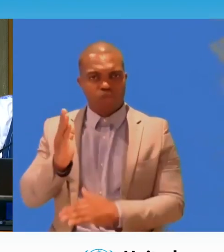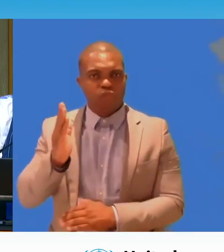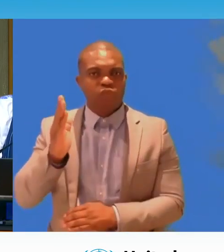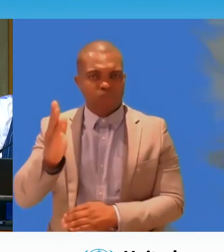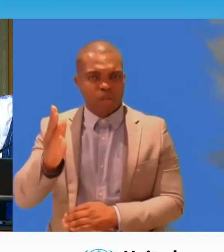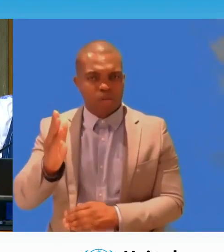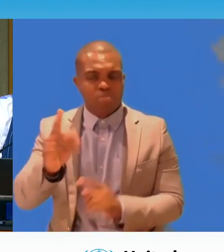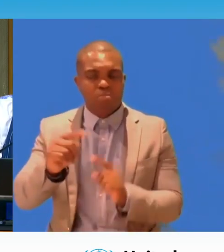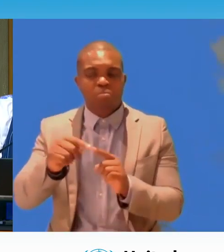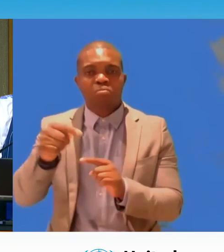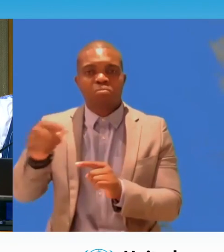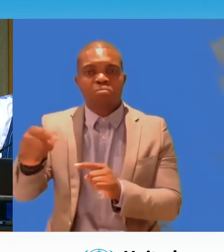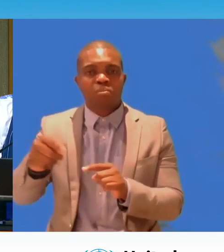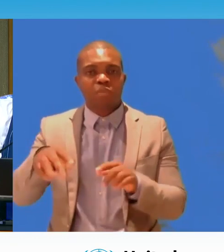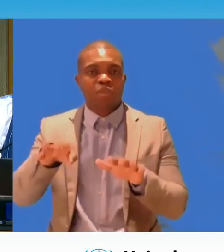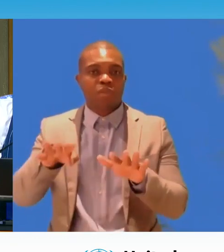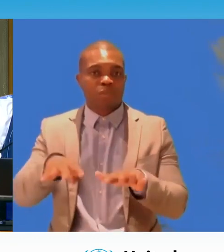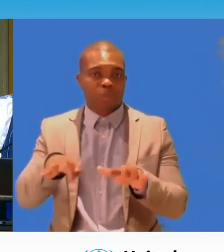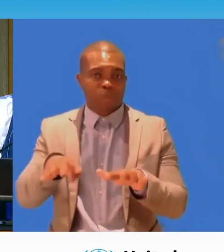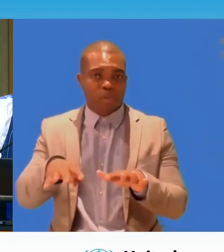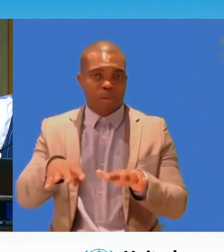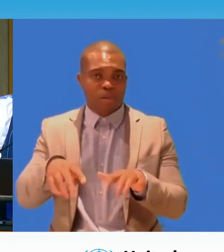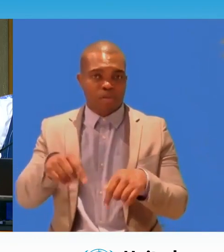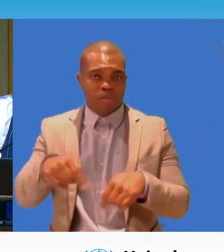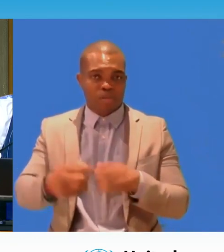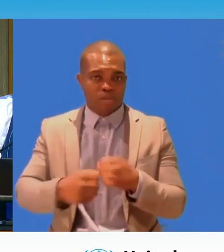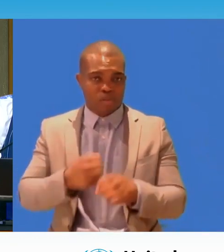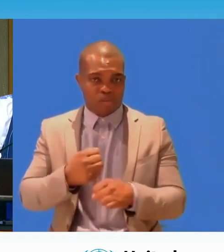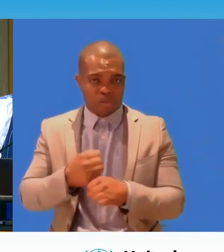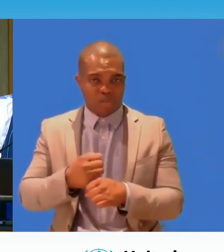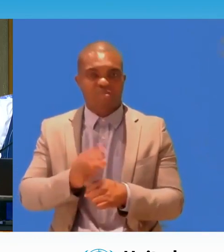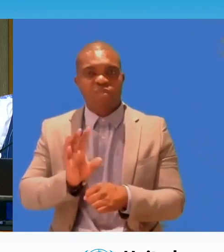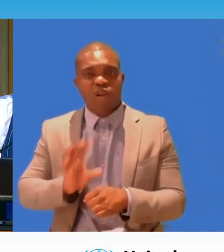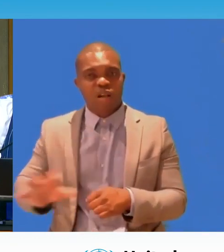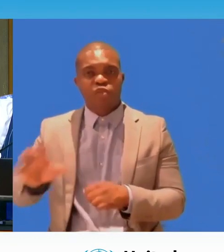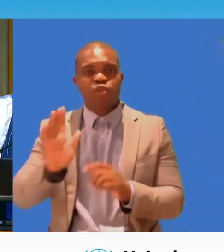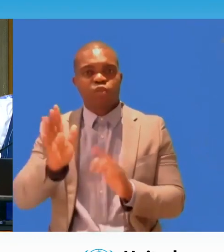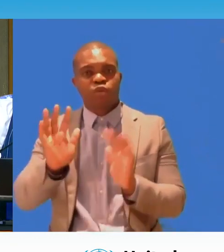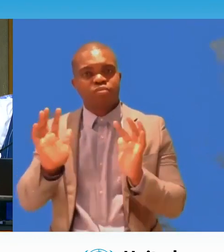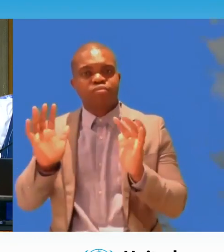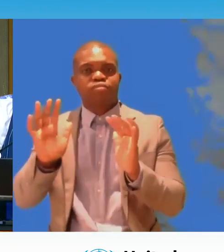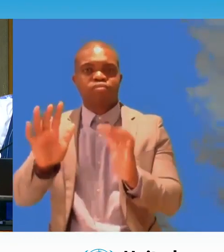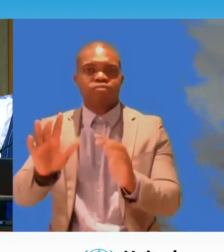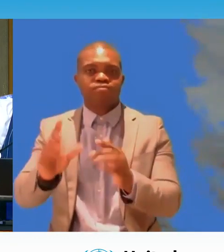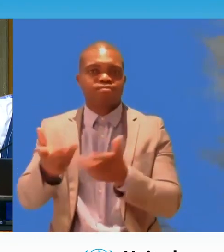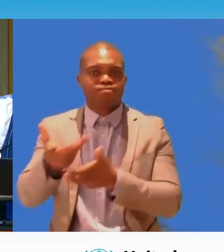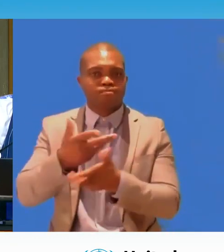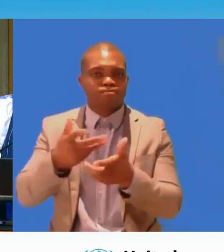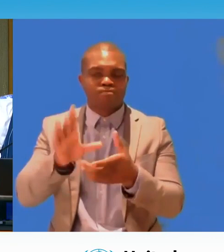get us same attention they deserve three months time all ongoing negotiations across acoss the